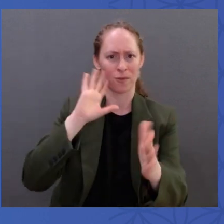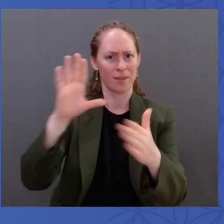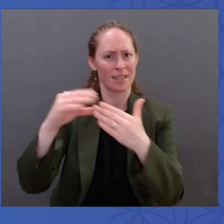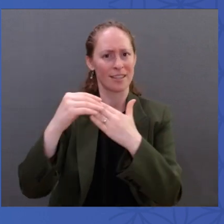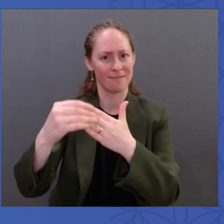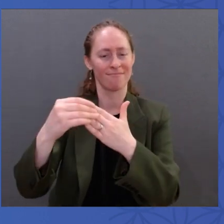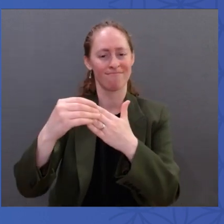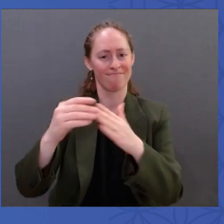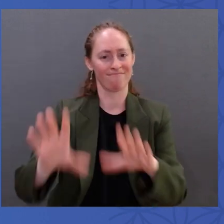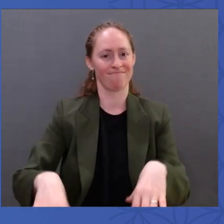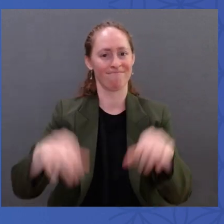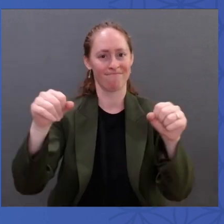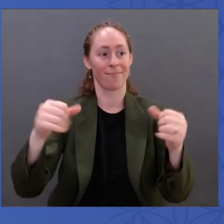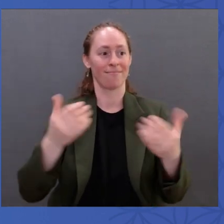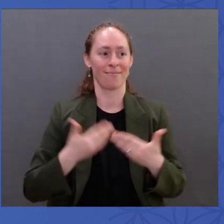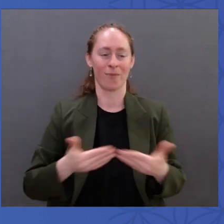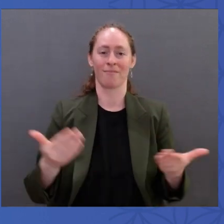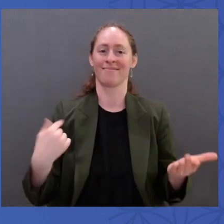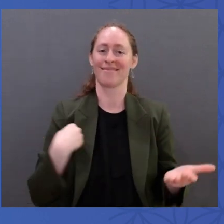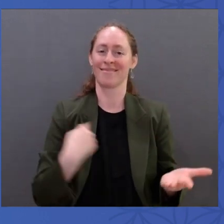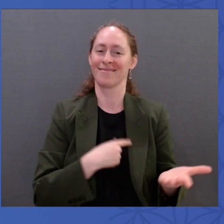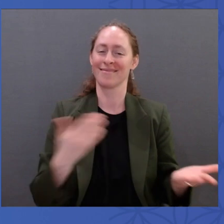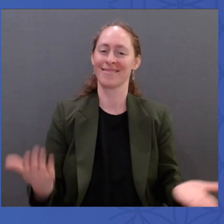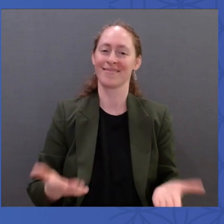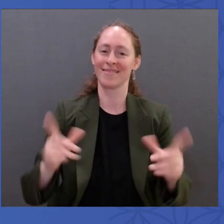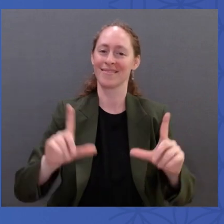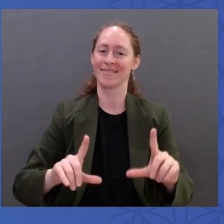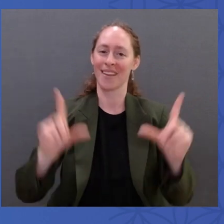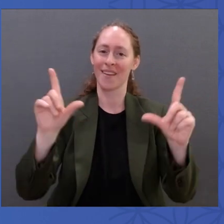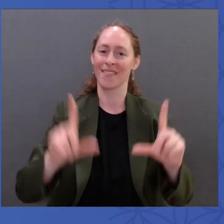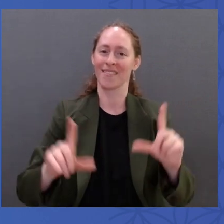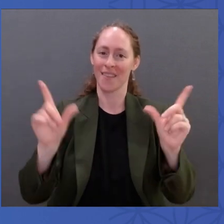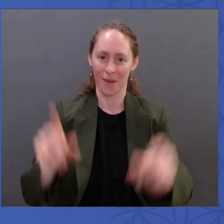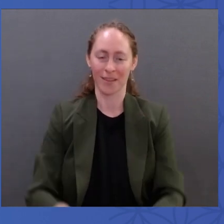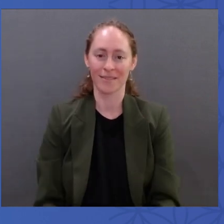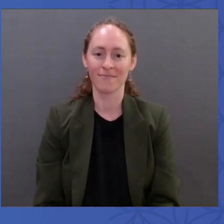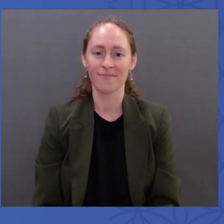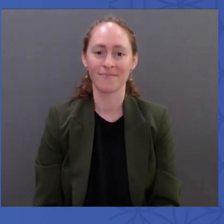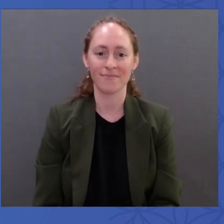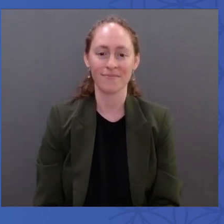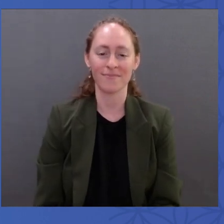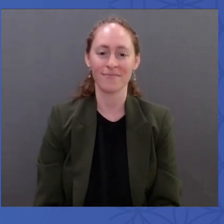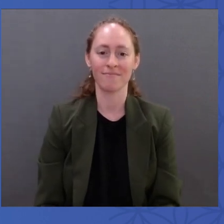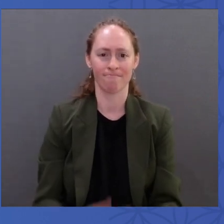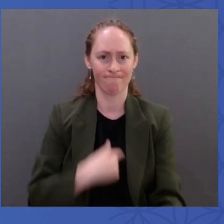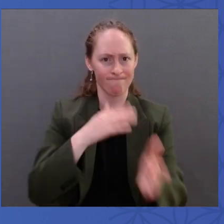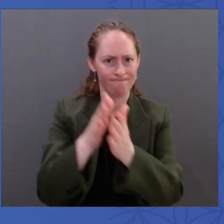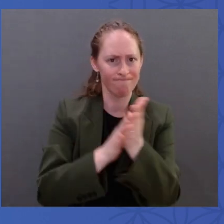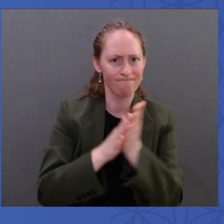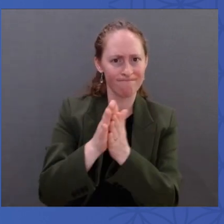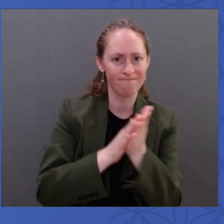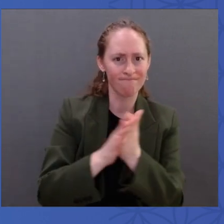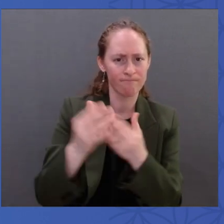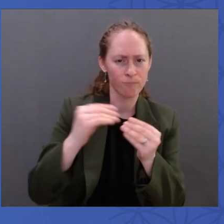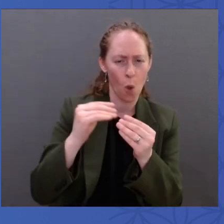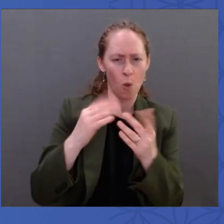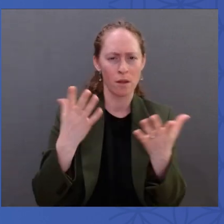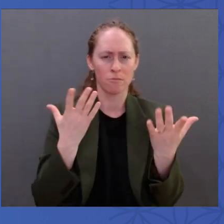I'm looking forward to continuing to work with all of you and to strengthen the economic cooperation to deliver inclusive growth and shared prosperity.